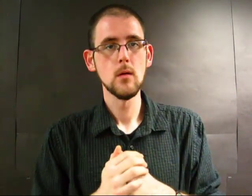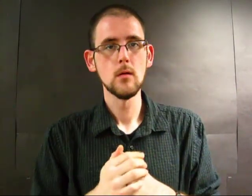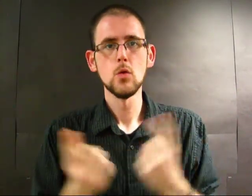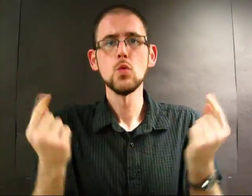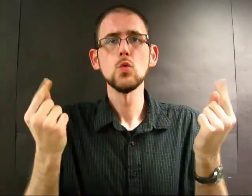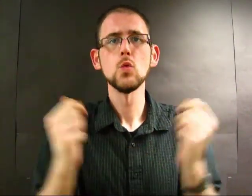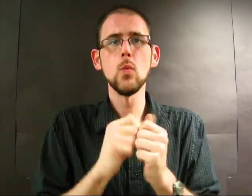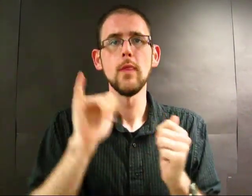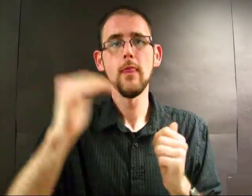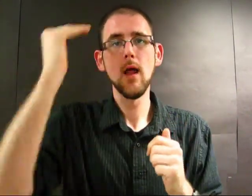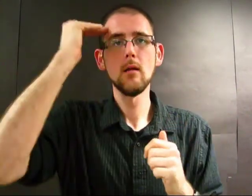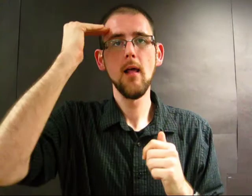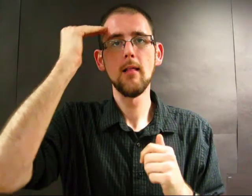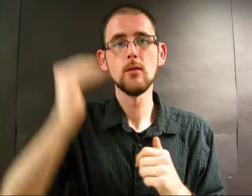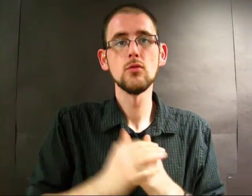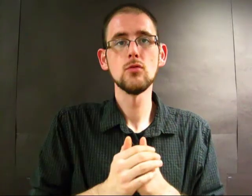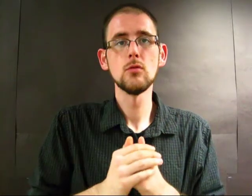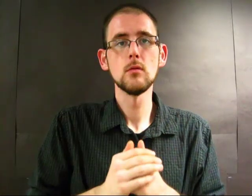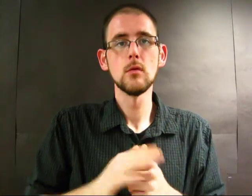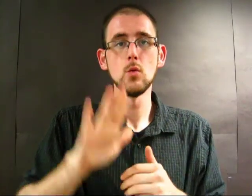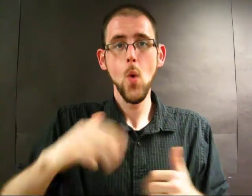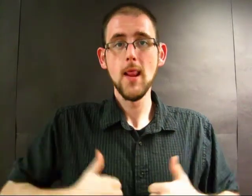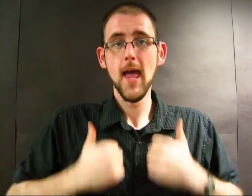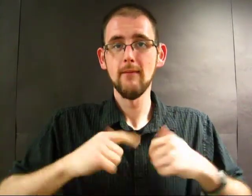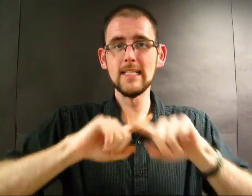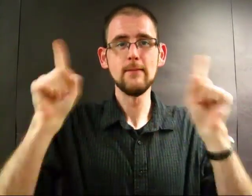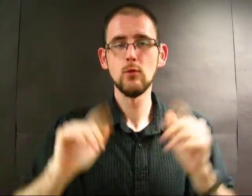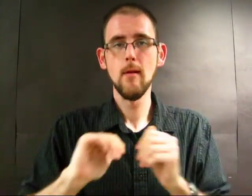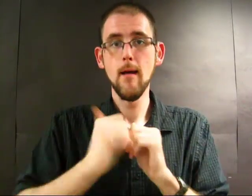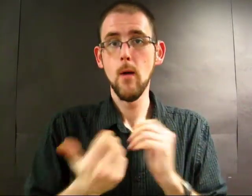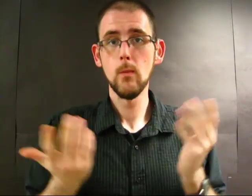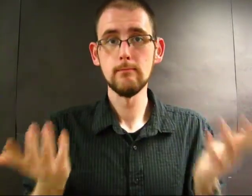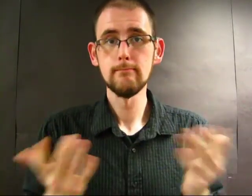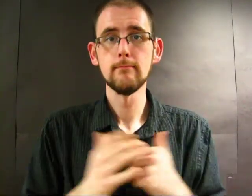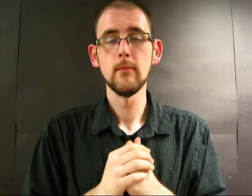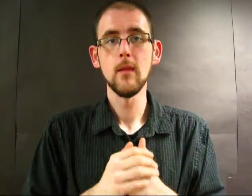What do you do with that knowledge? How would your life be different?